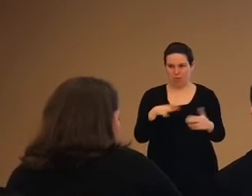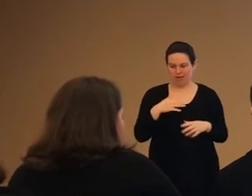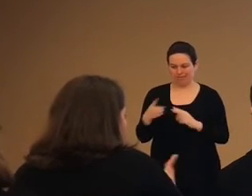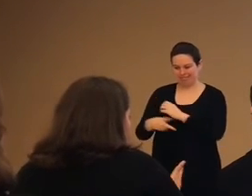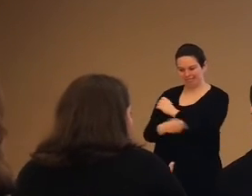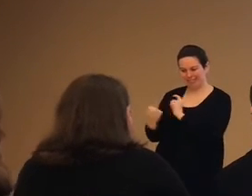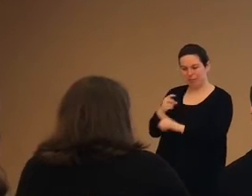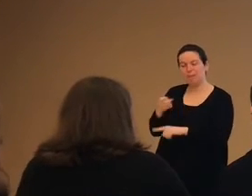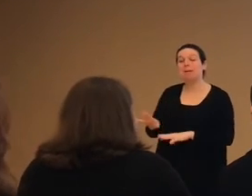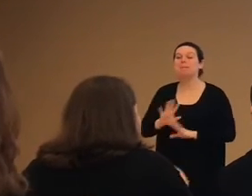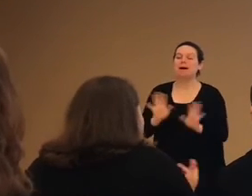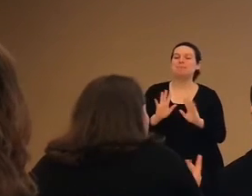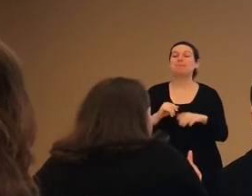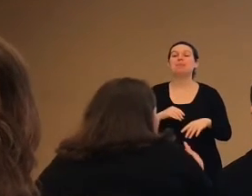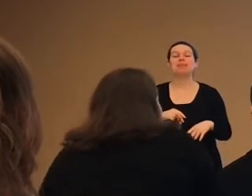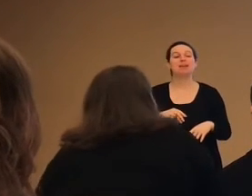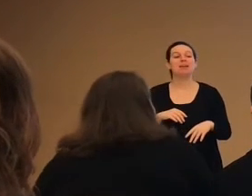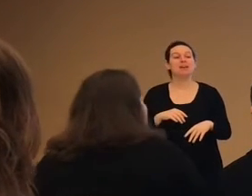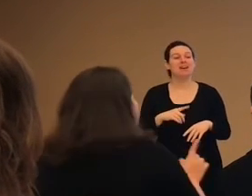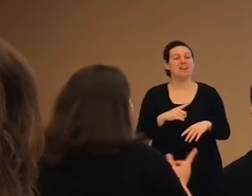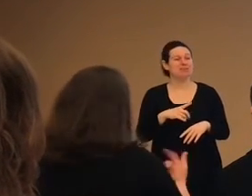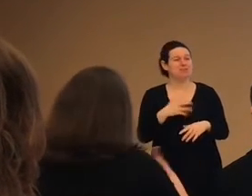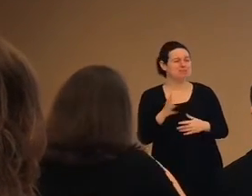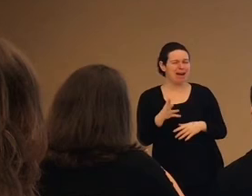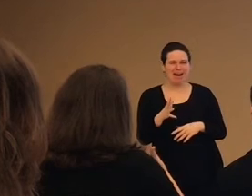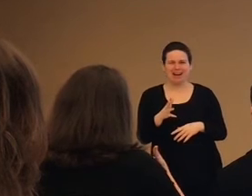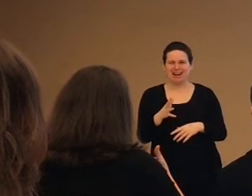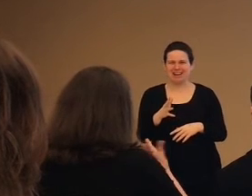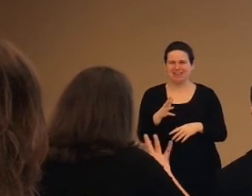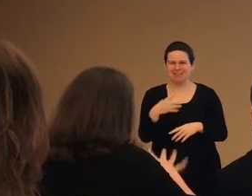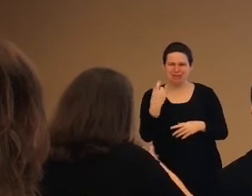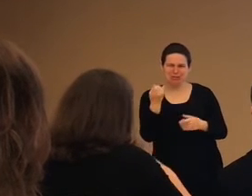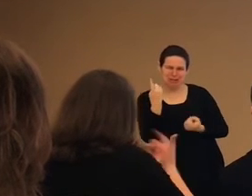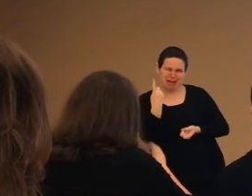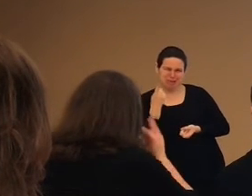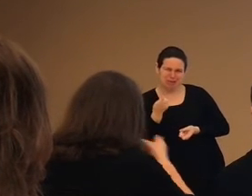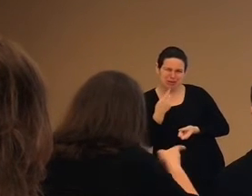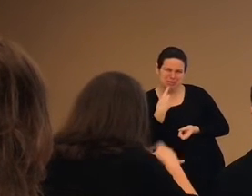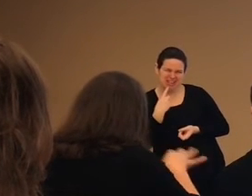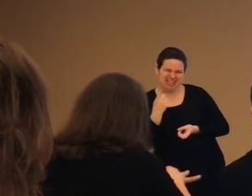By we're just like we kind of understand what you're saying, can you come and have a meeting with us